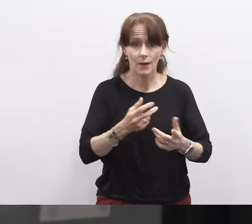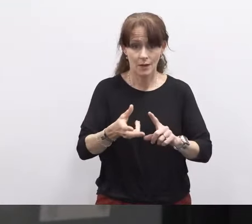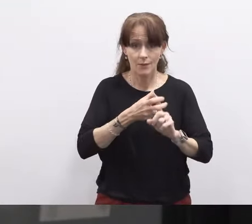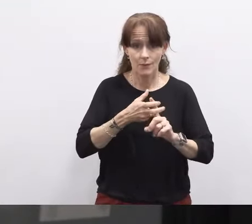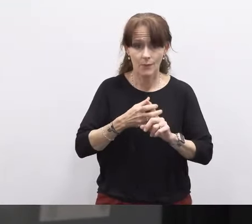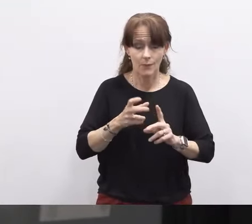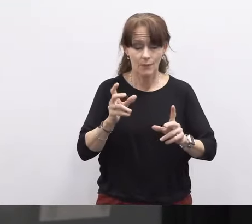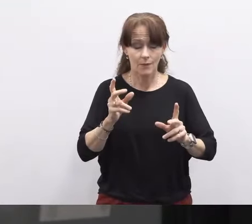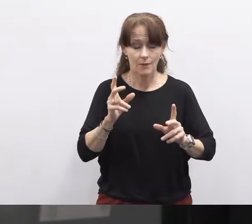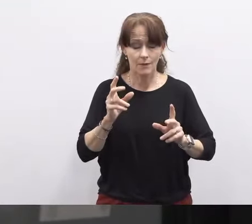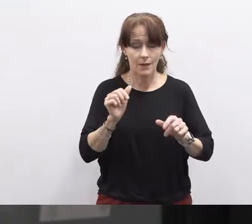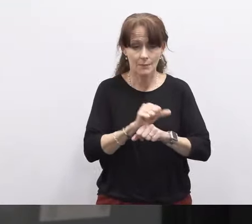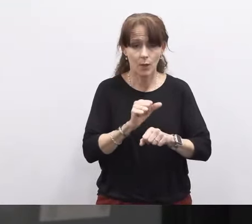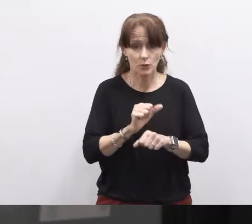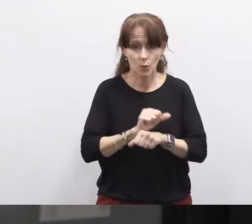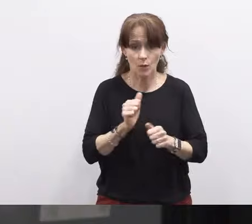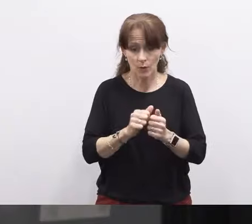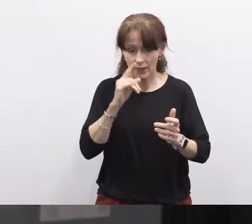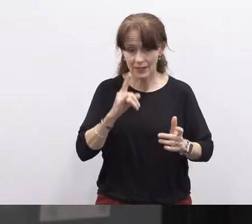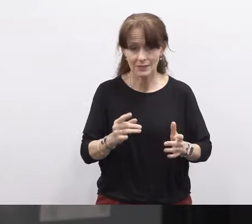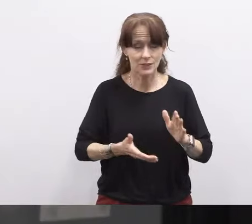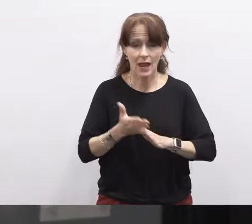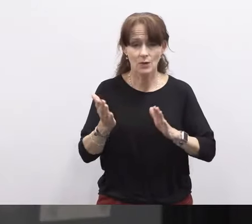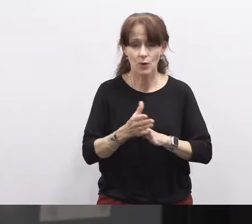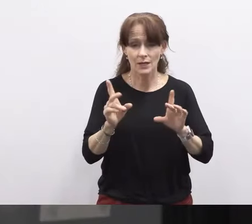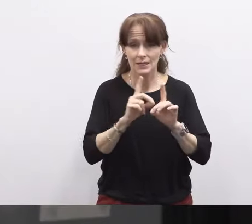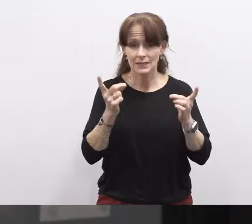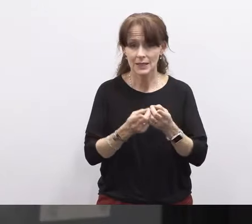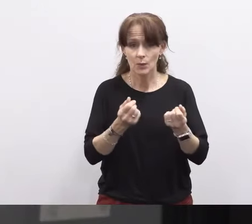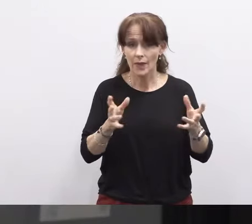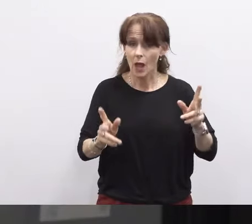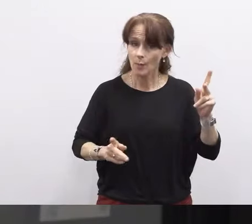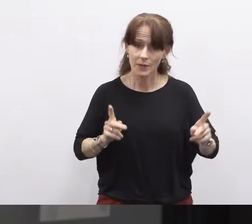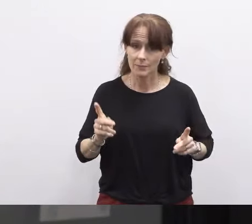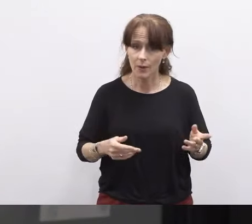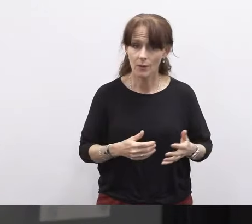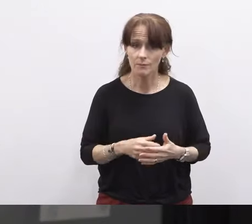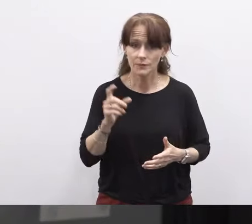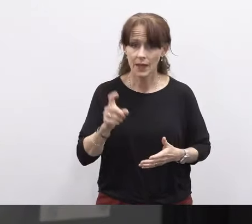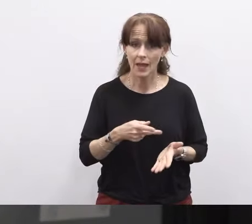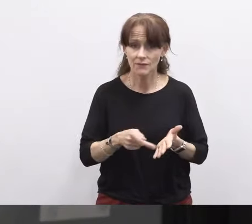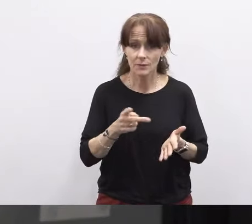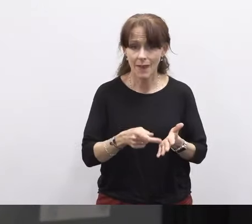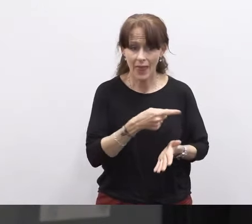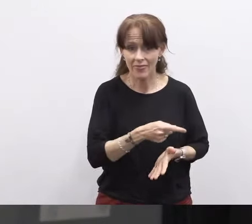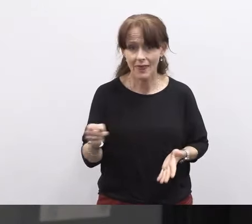which you can't run a district without people, you have to pay them.